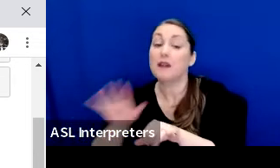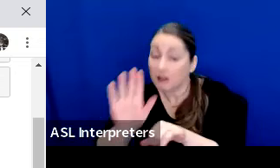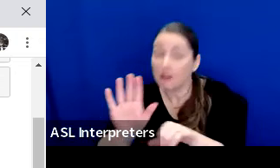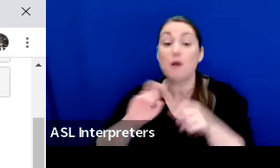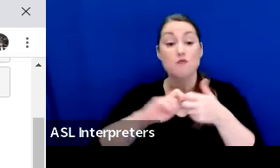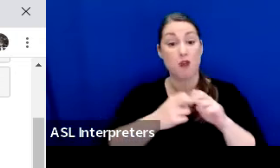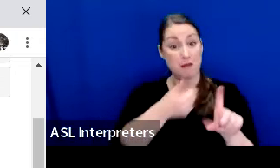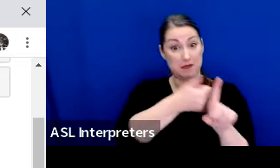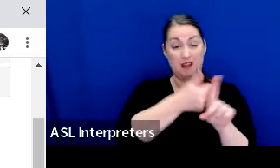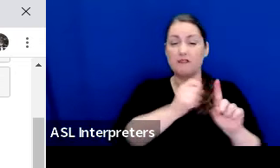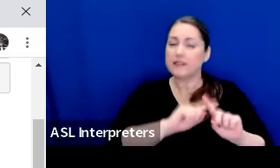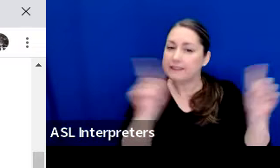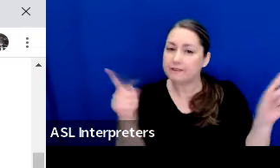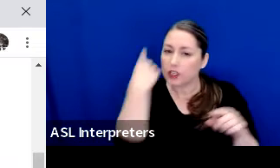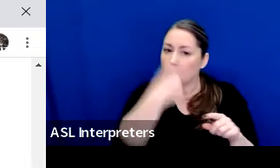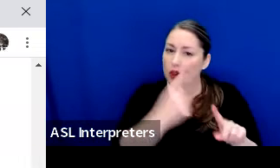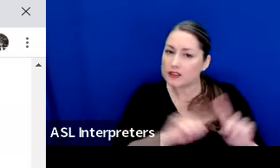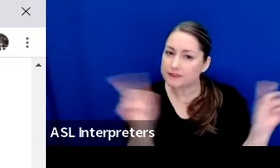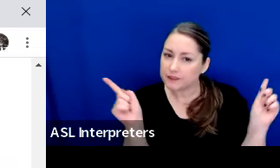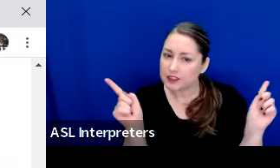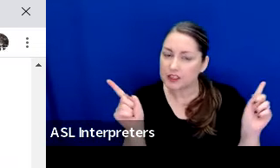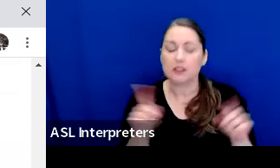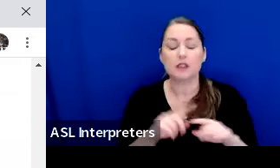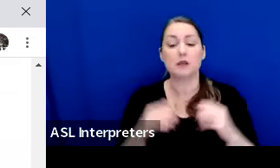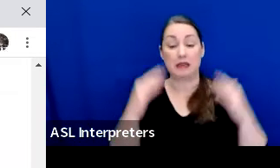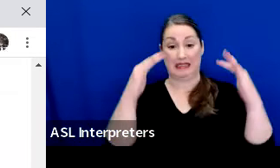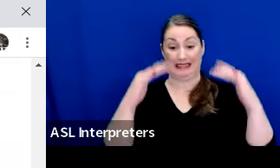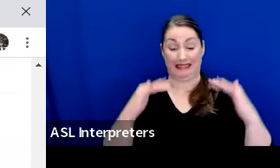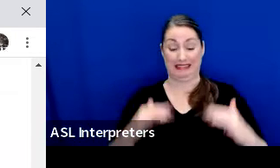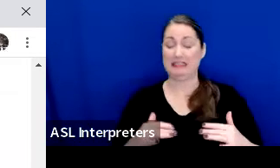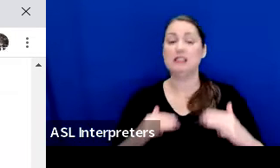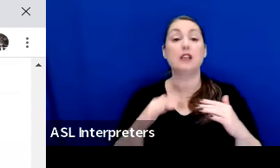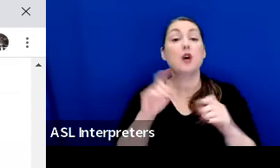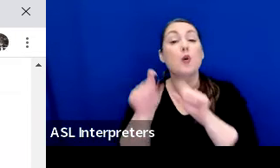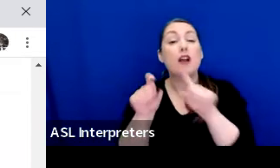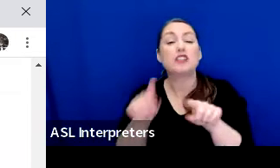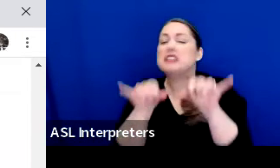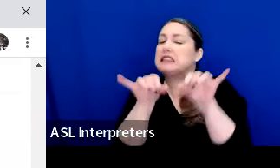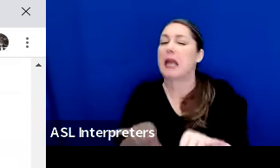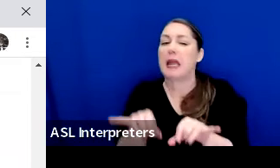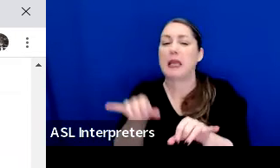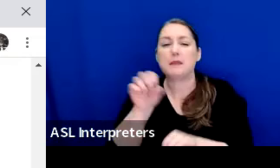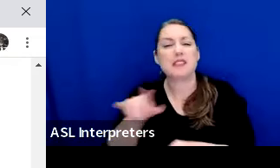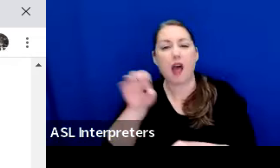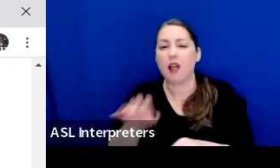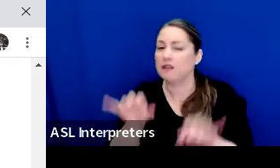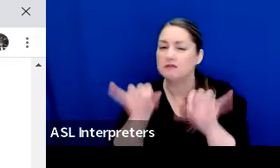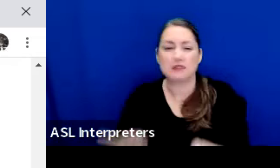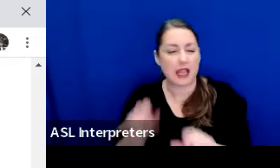And the questions are the same style questions. So again, if the student keeps trying eventually,